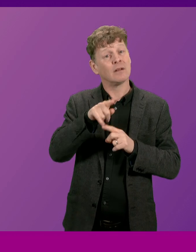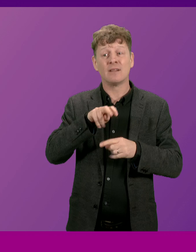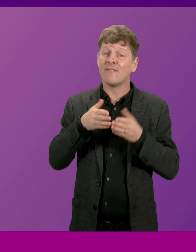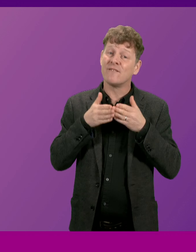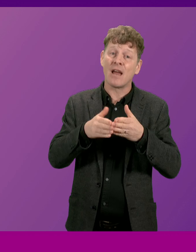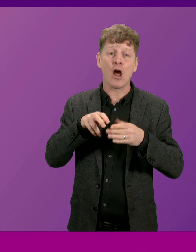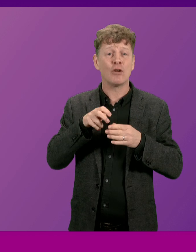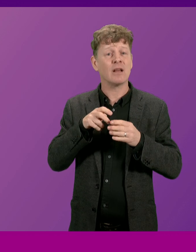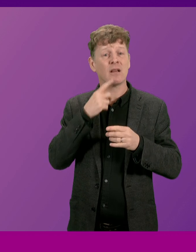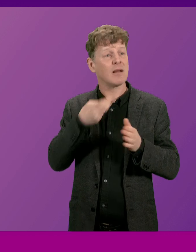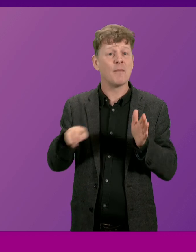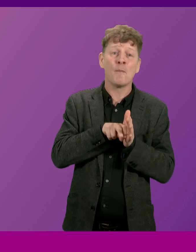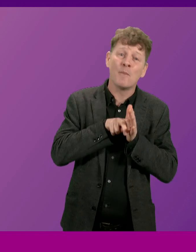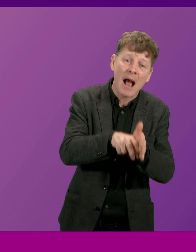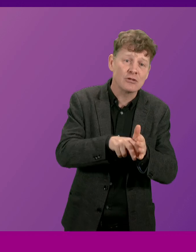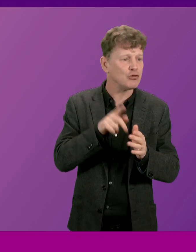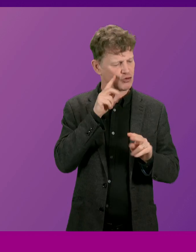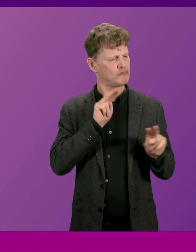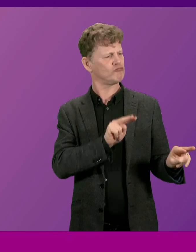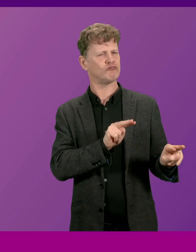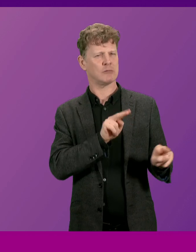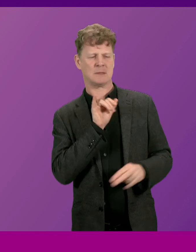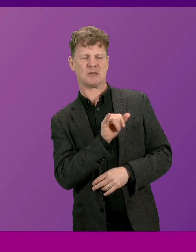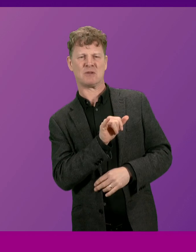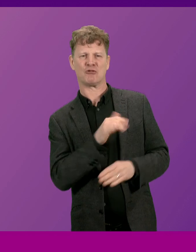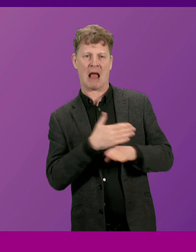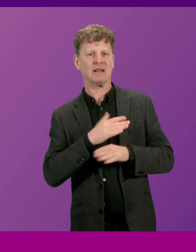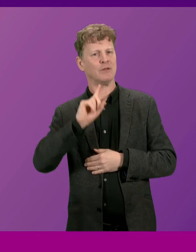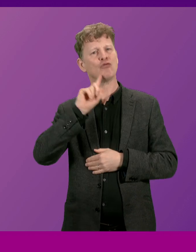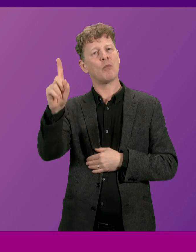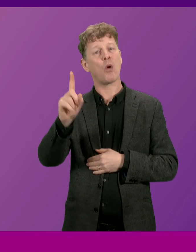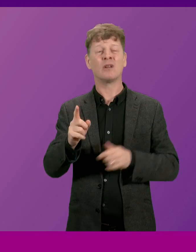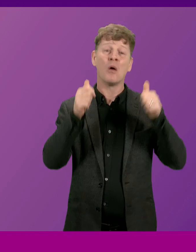activity and know how to report it? Posters and social media efforts do not reach everyone,